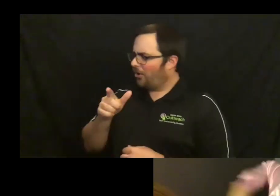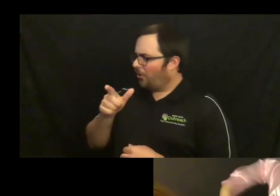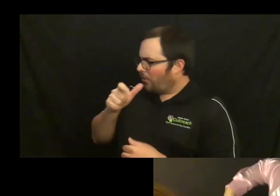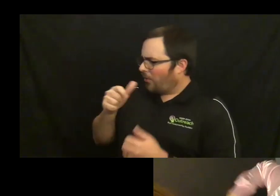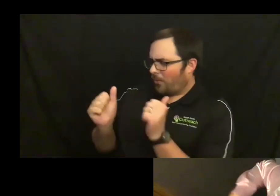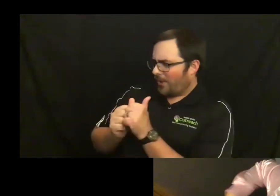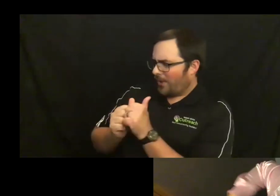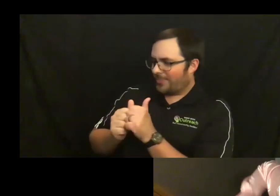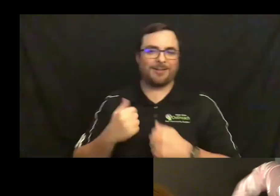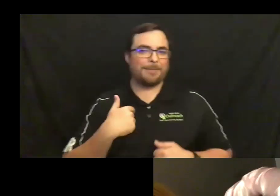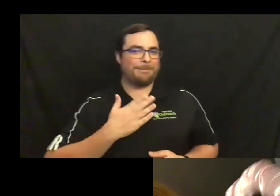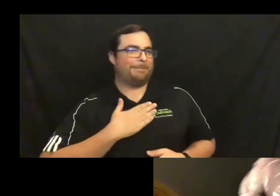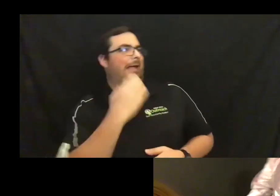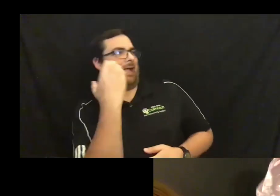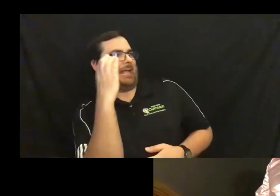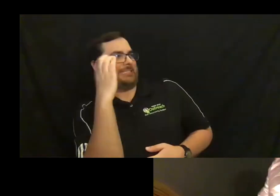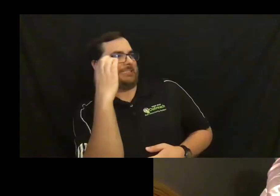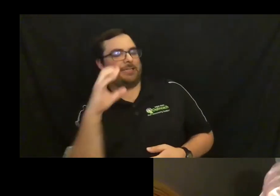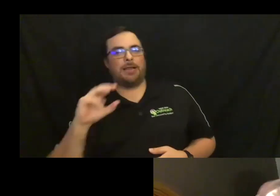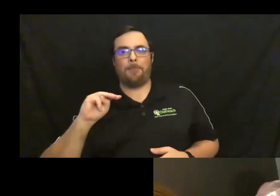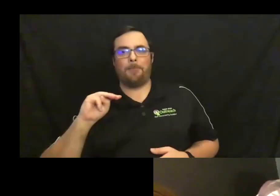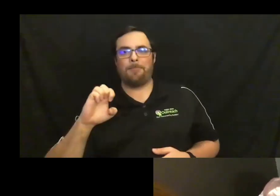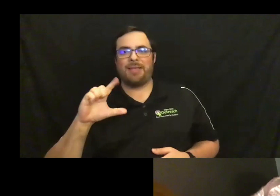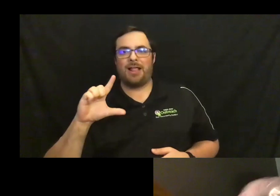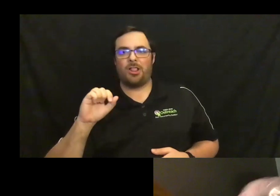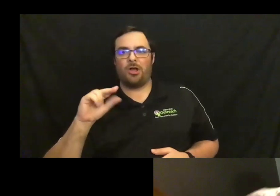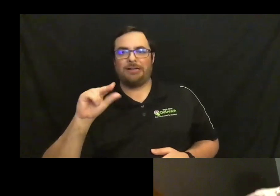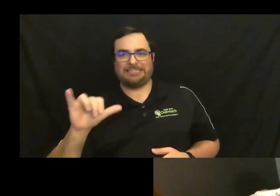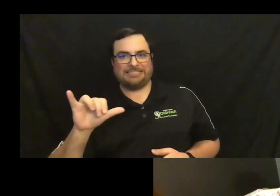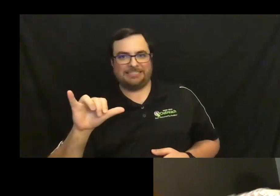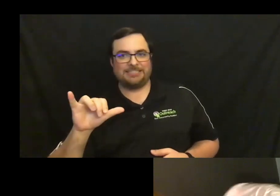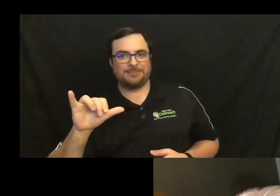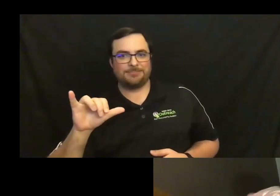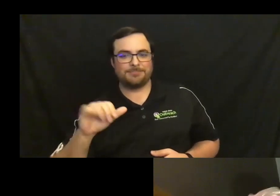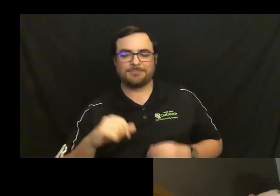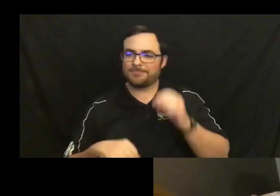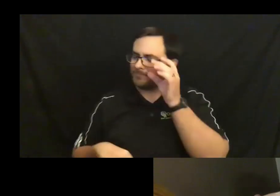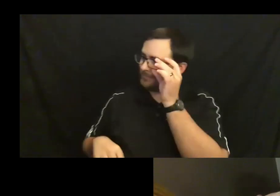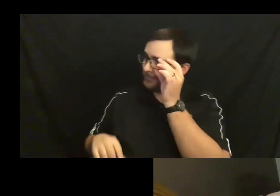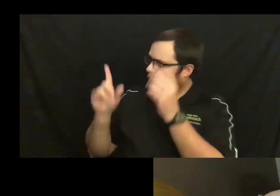Te Rina: My cousin Melanie. Jen: Very nice. Um, and it looks like another